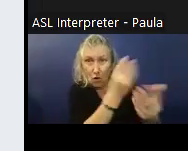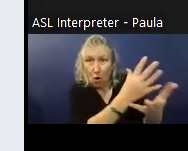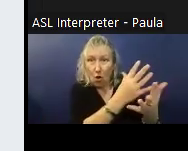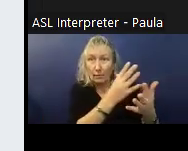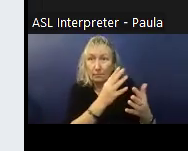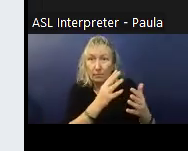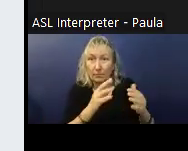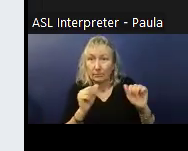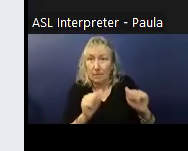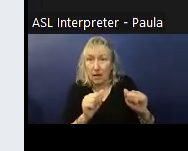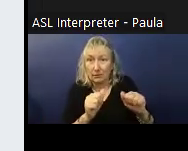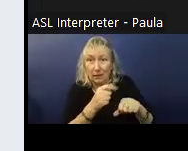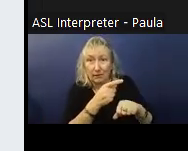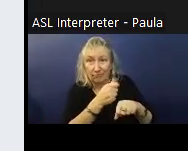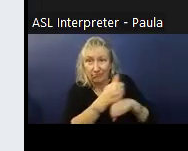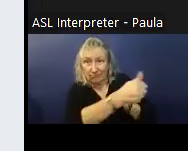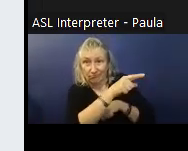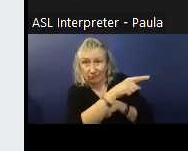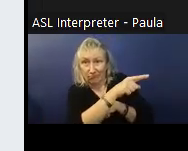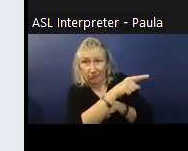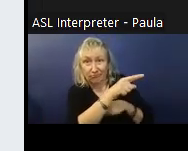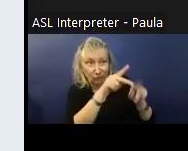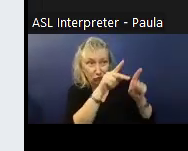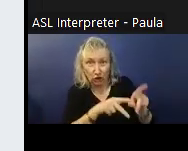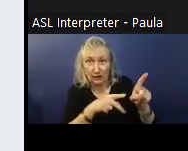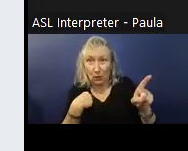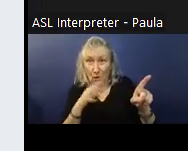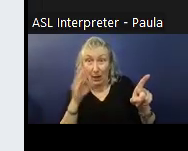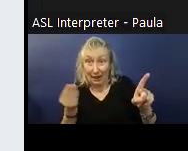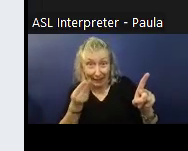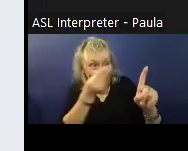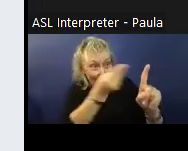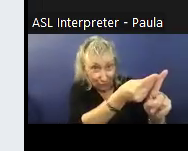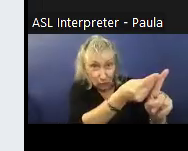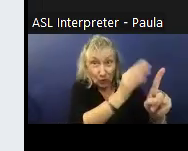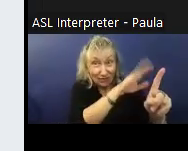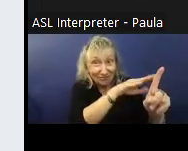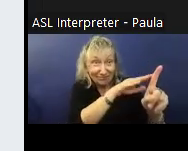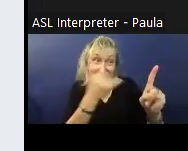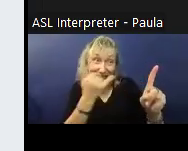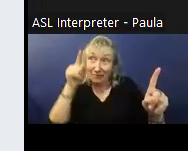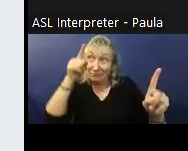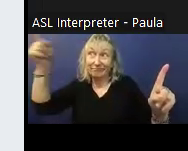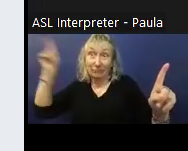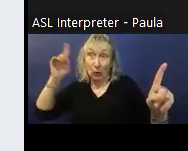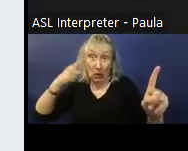are subject to an investigation and we're gonna provide them, you know,